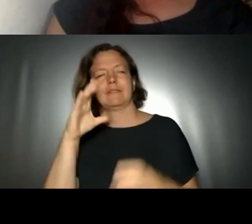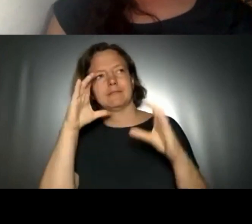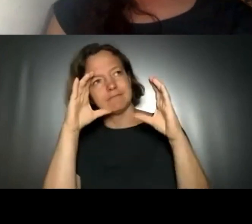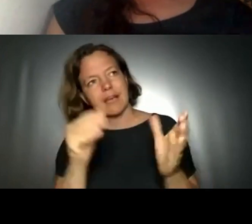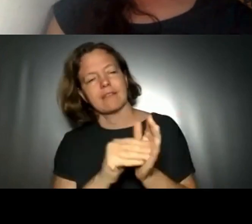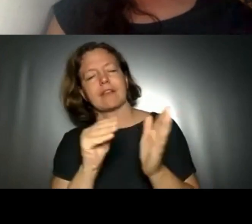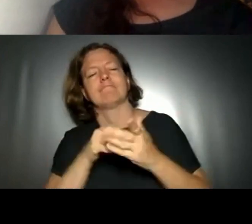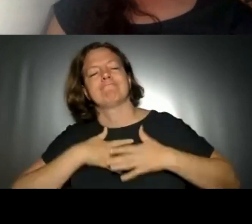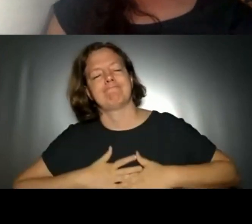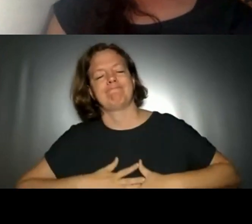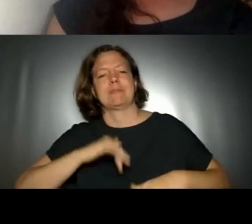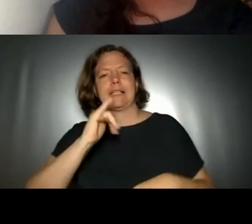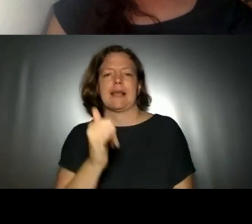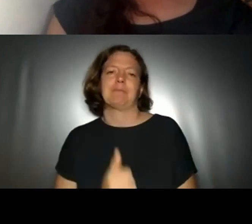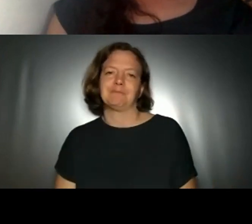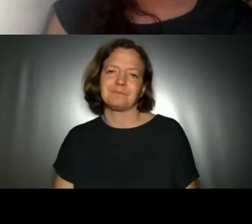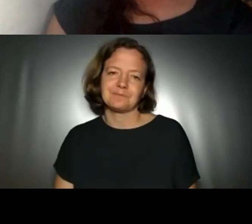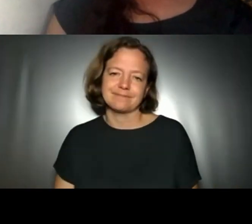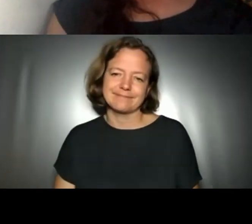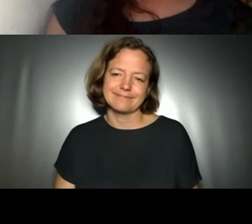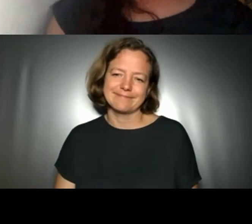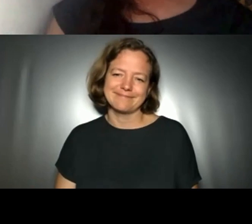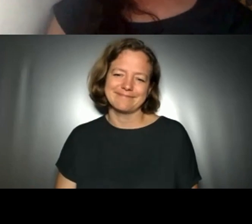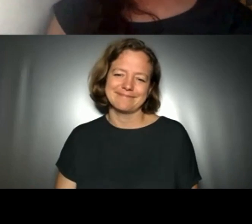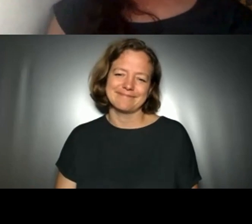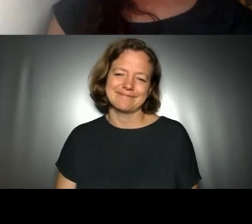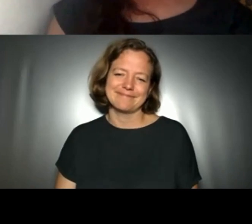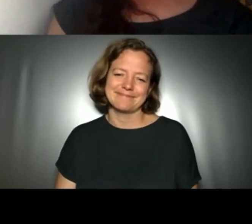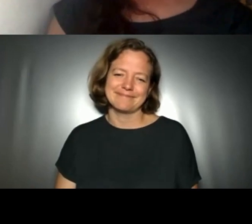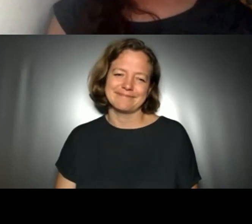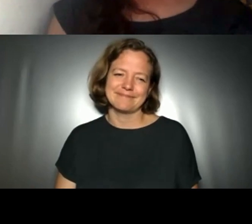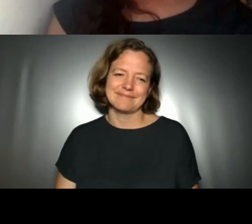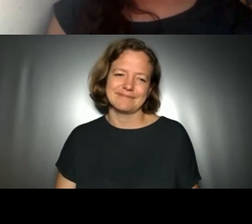(Pause) Oh, there is a question.